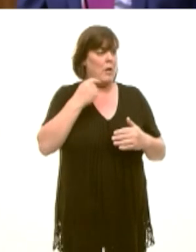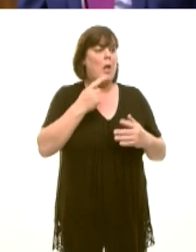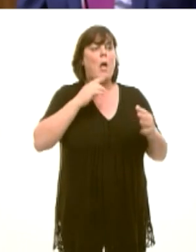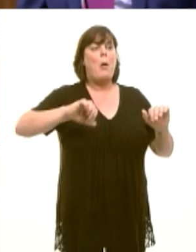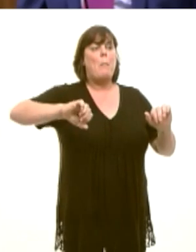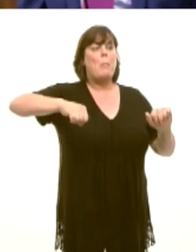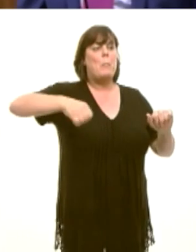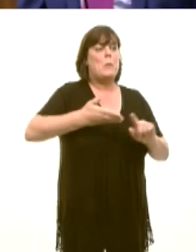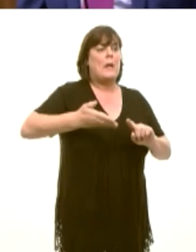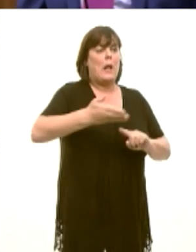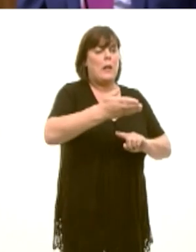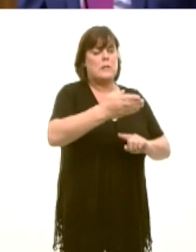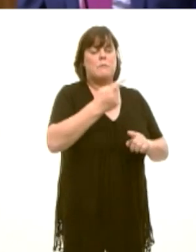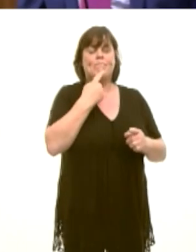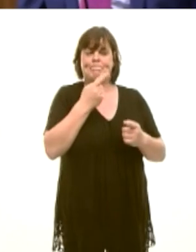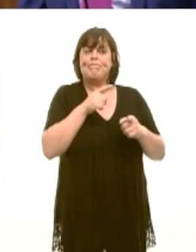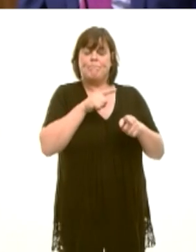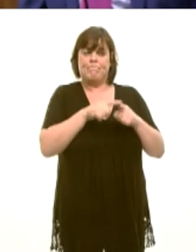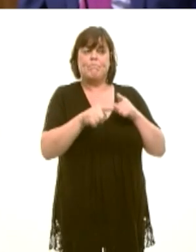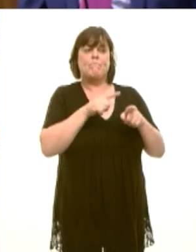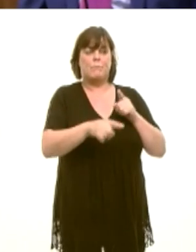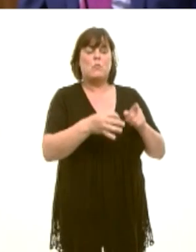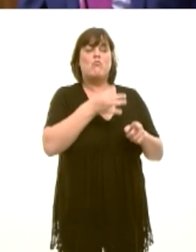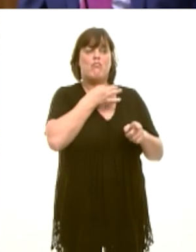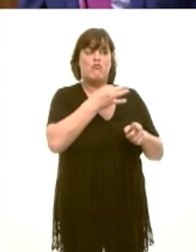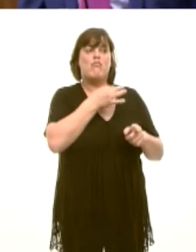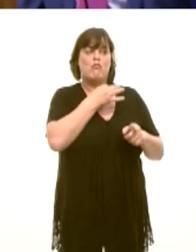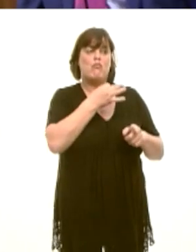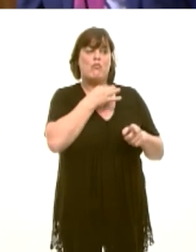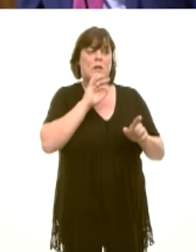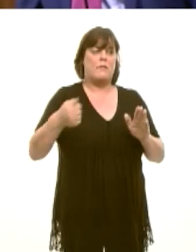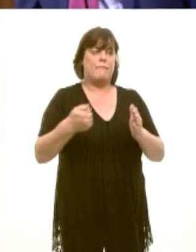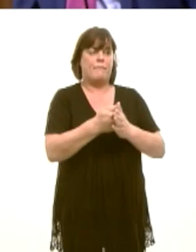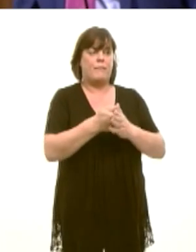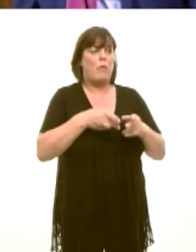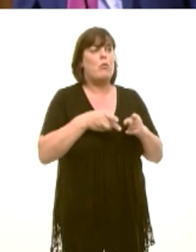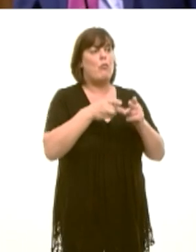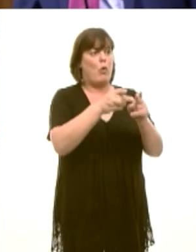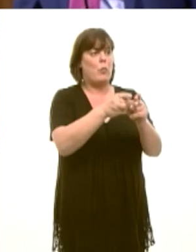by far proportionately the major casualties on the road, as they are on roads across Wales.